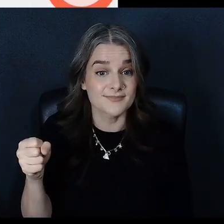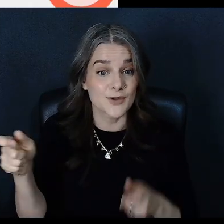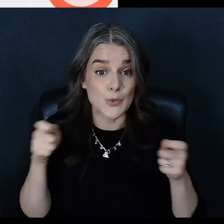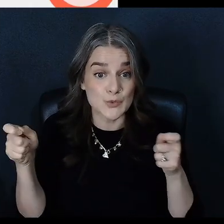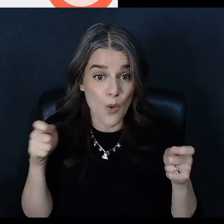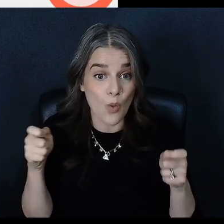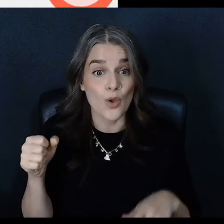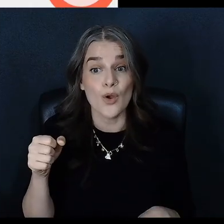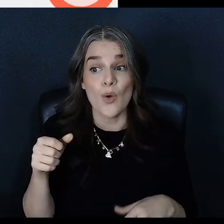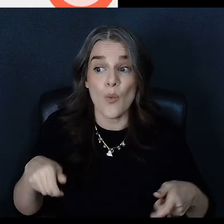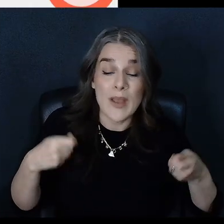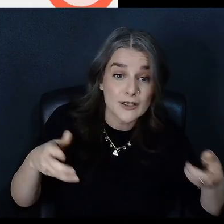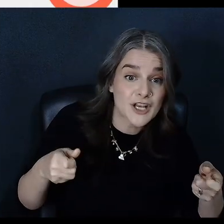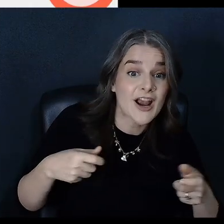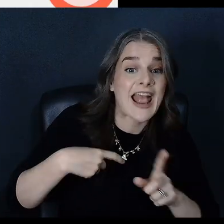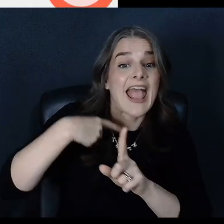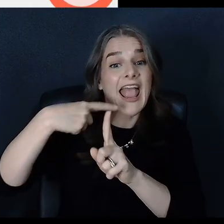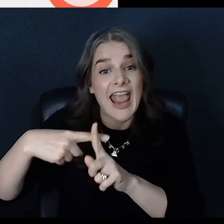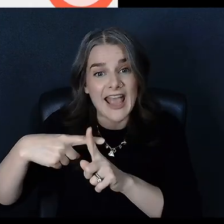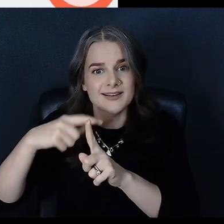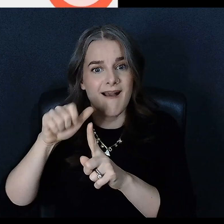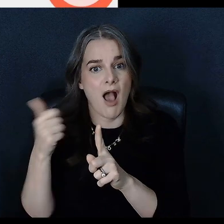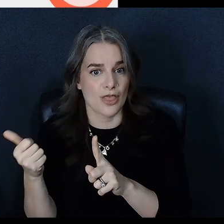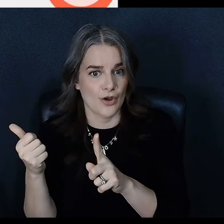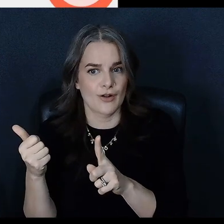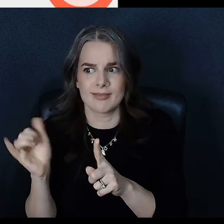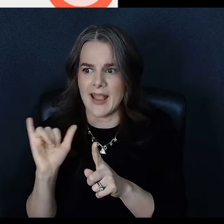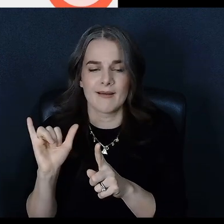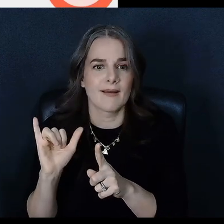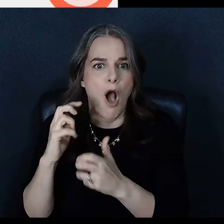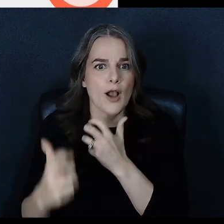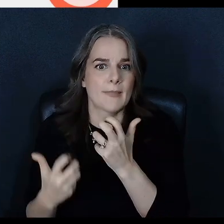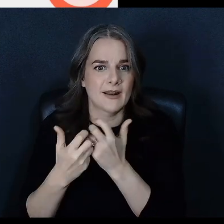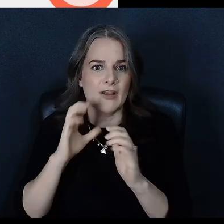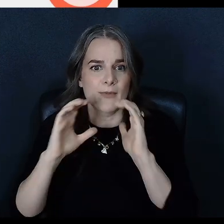many times people will control a wheelchair and an augmentative communication device. Great.